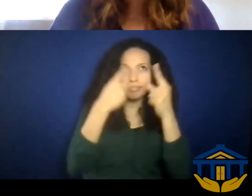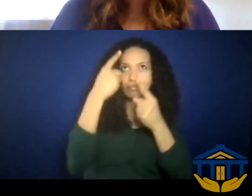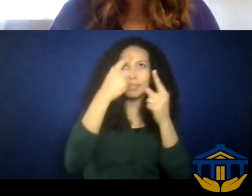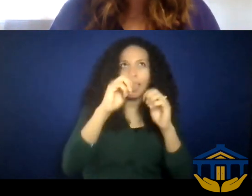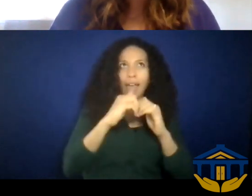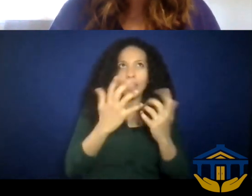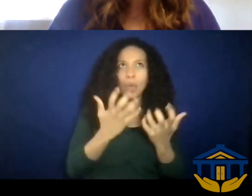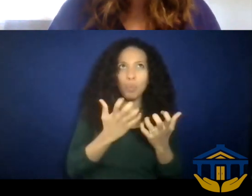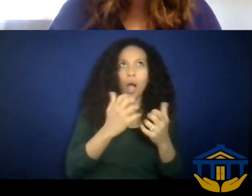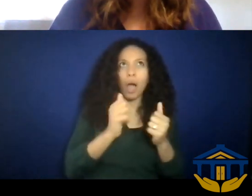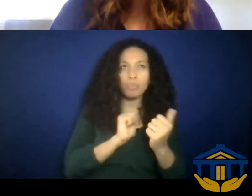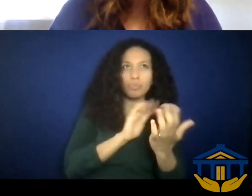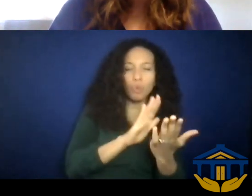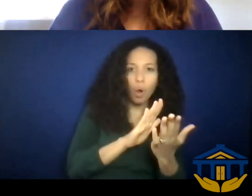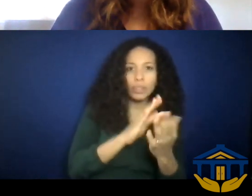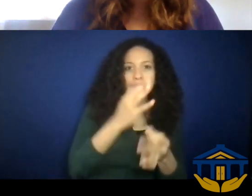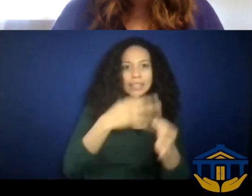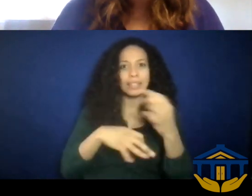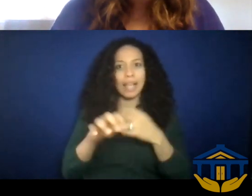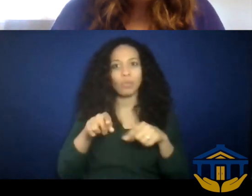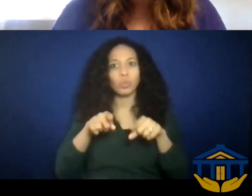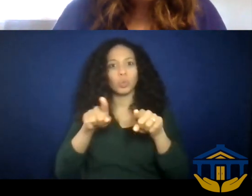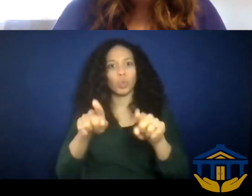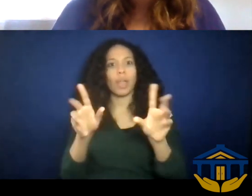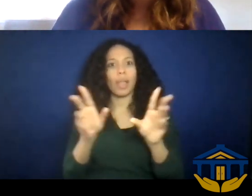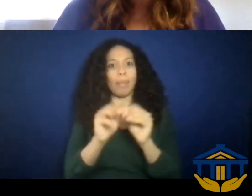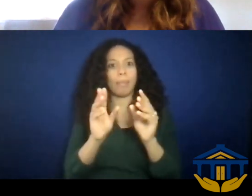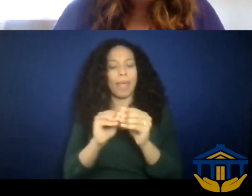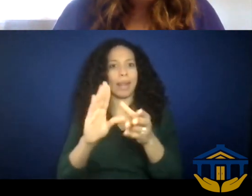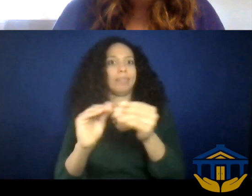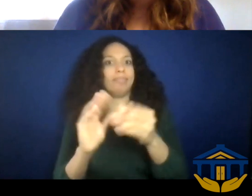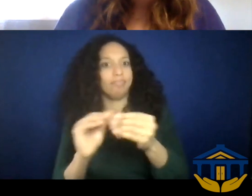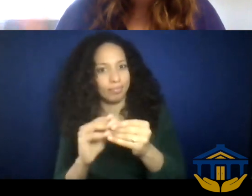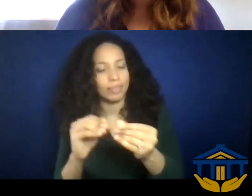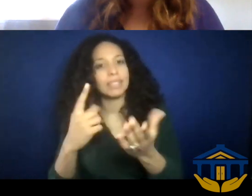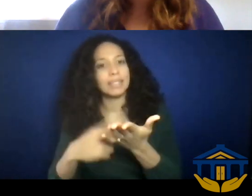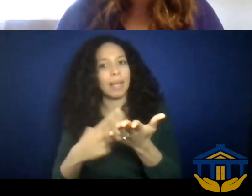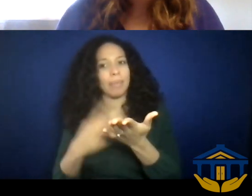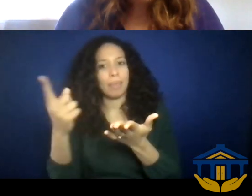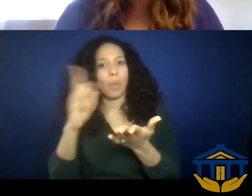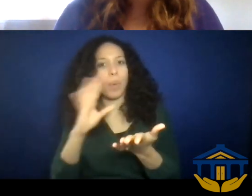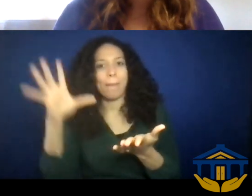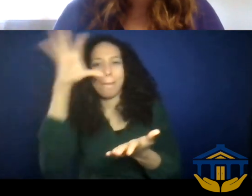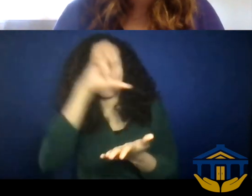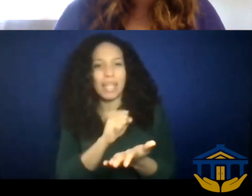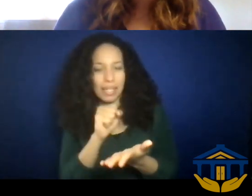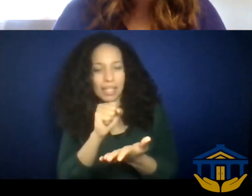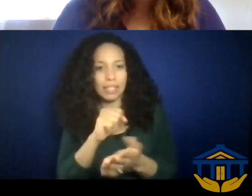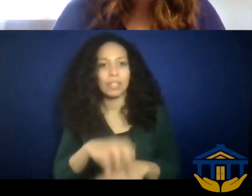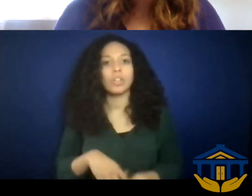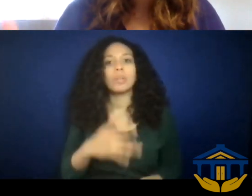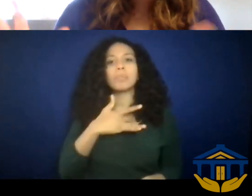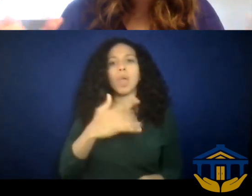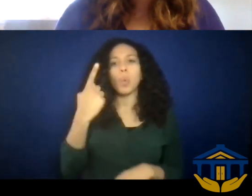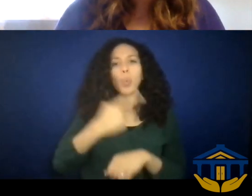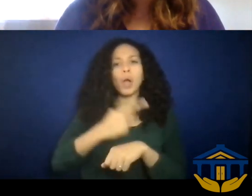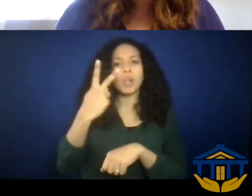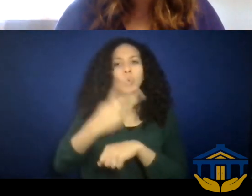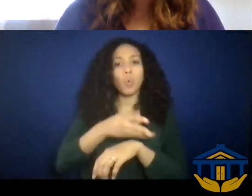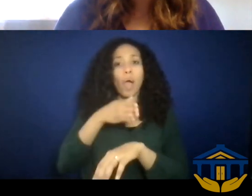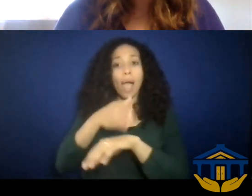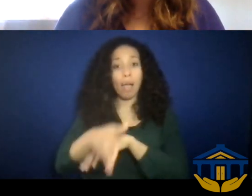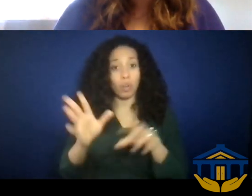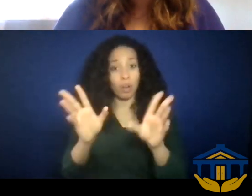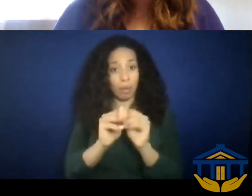something. So usually we follow up with an email a day or two after as we collect those concerns and